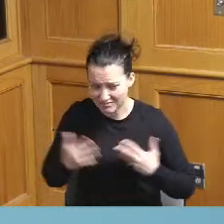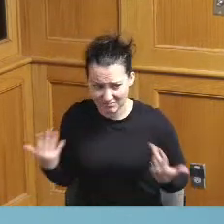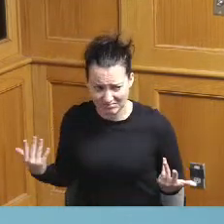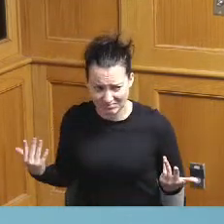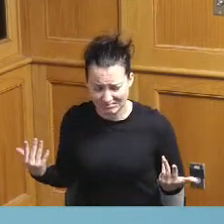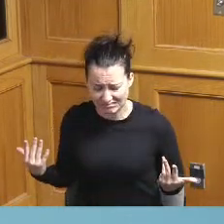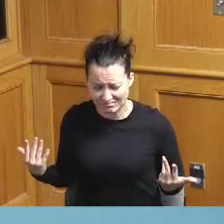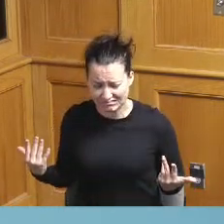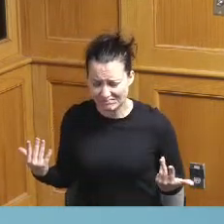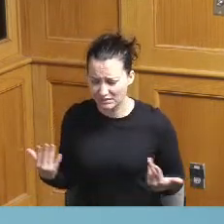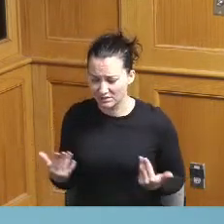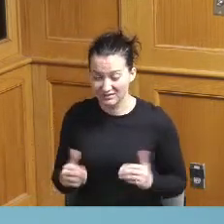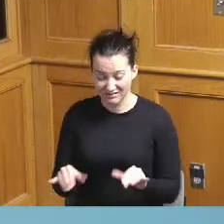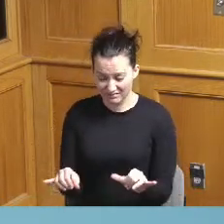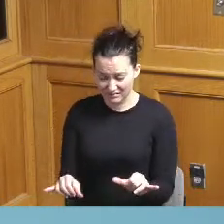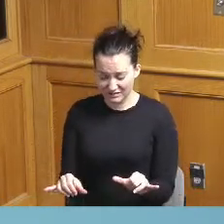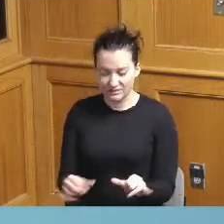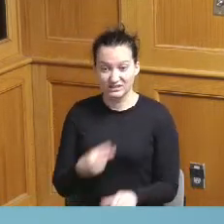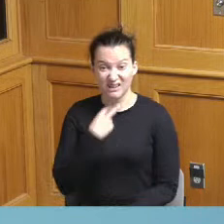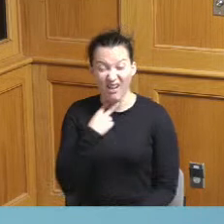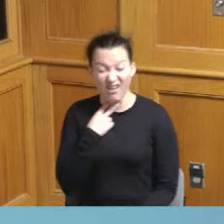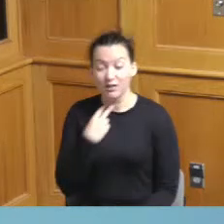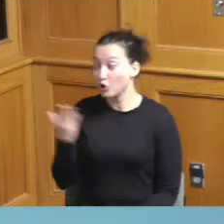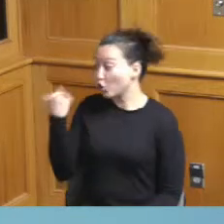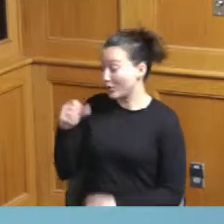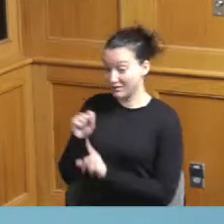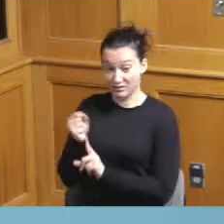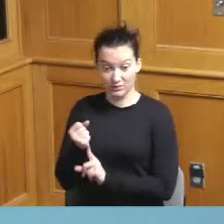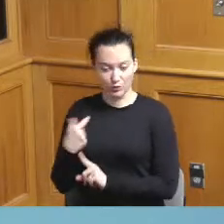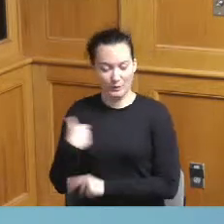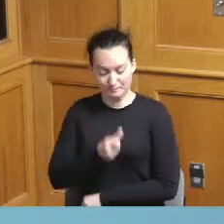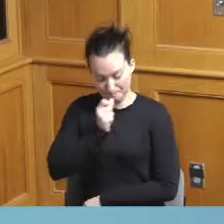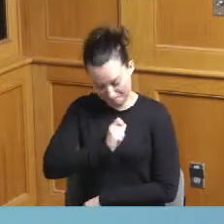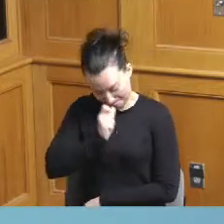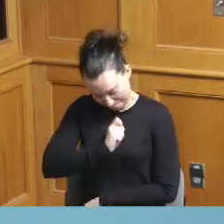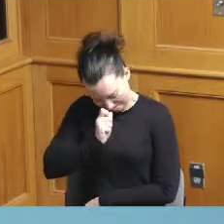this has been the case in past but the court does whatever is necessary to stay within budget and